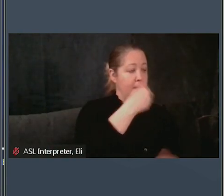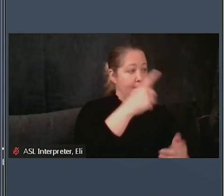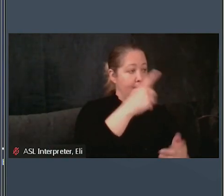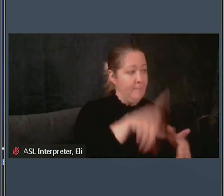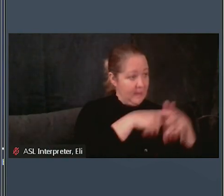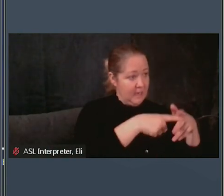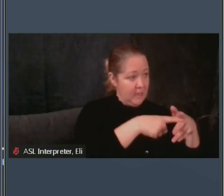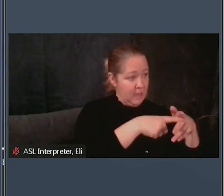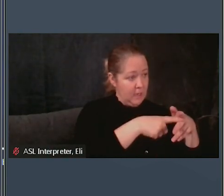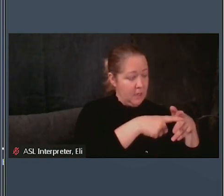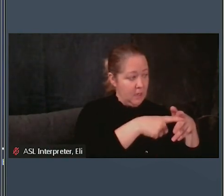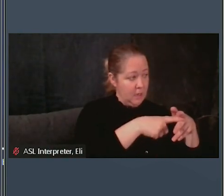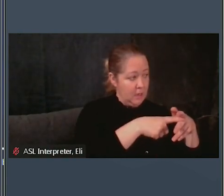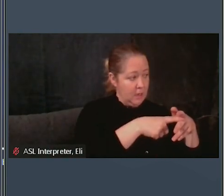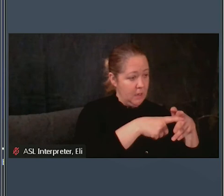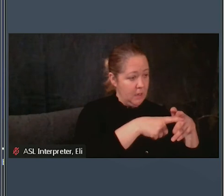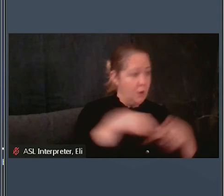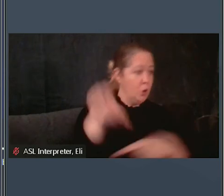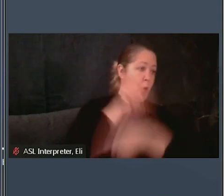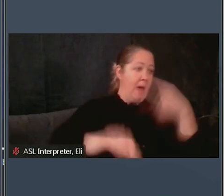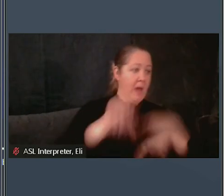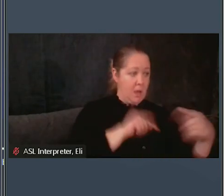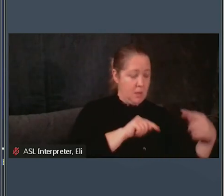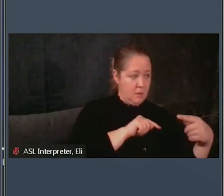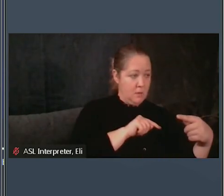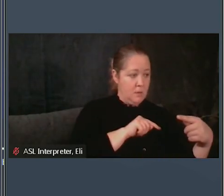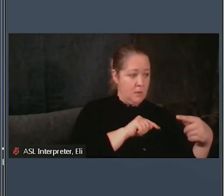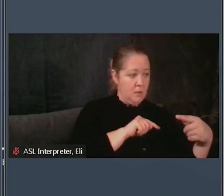I appreciate the opportunity to share those sentiments.